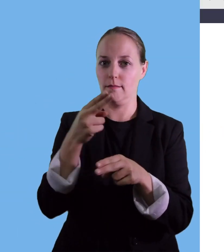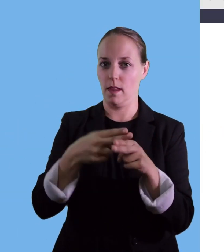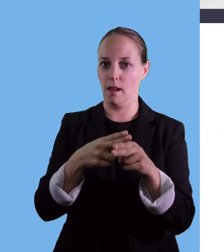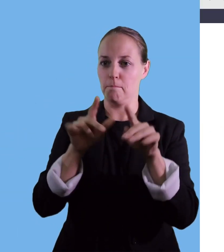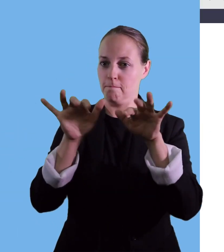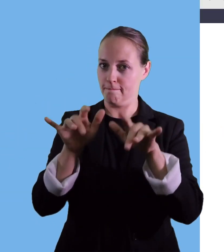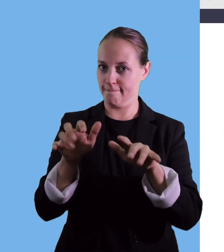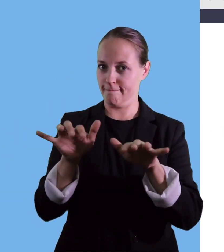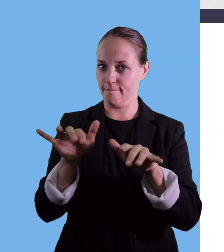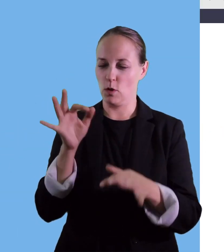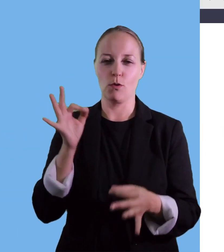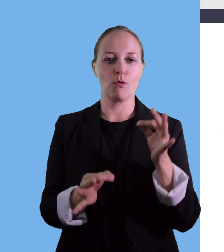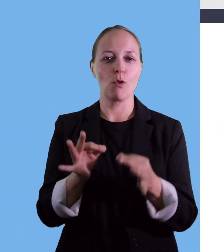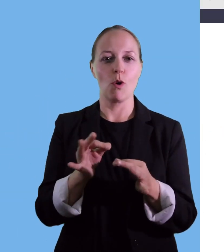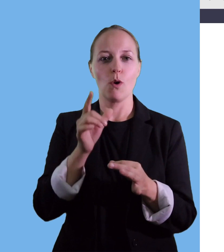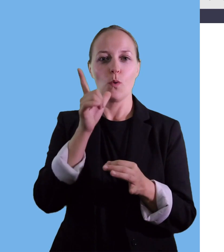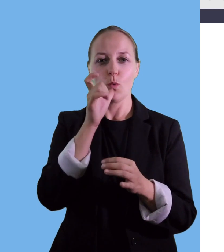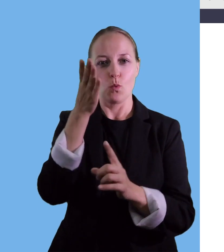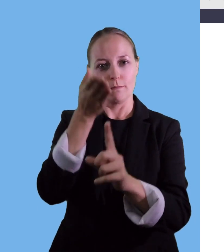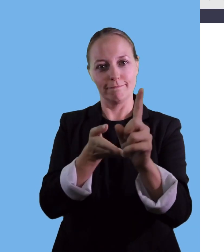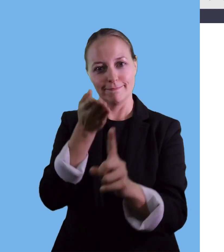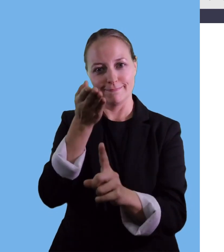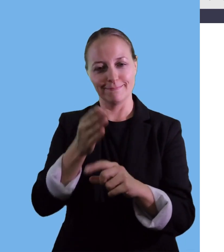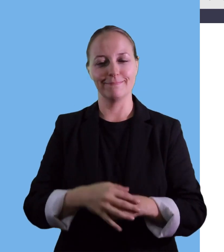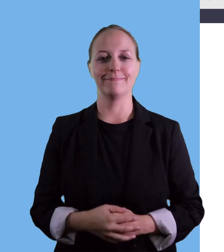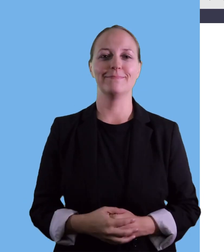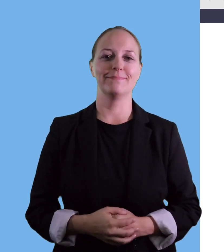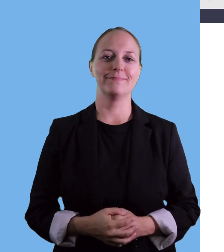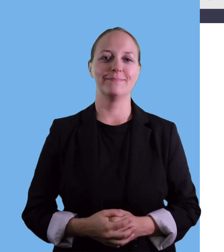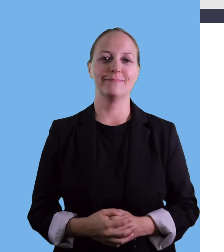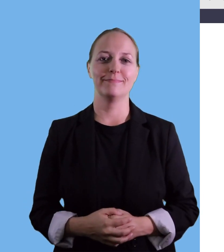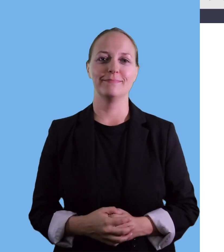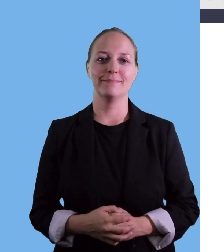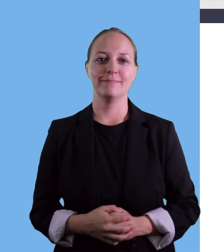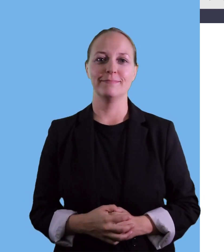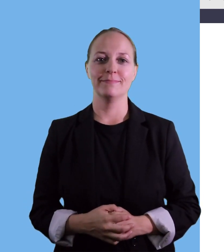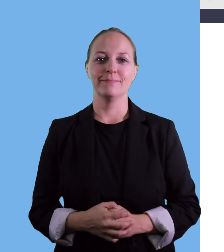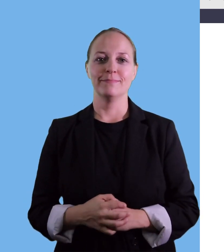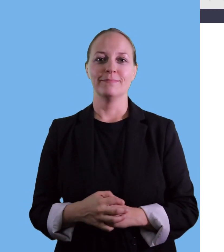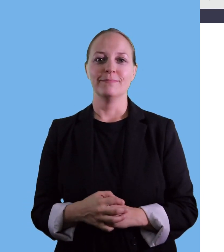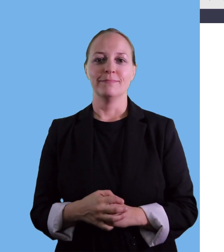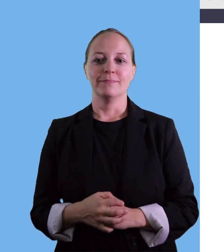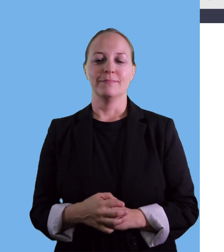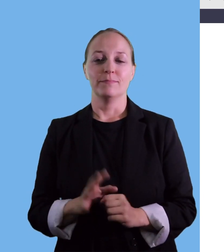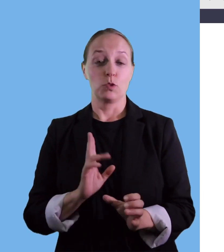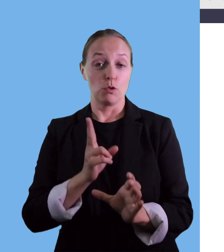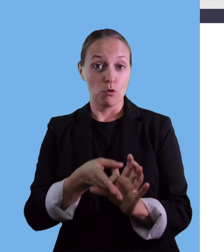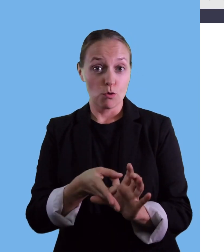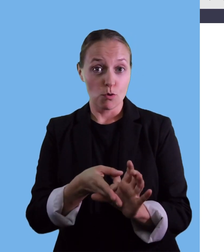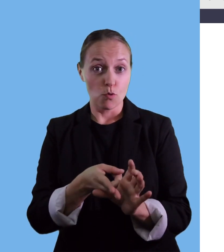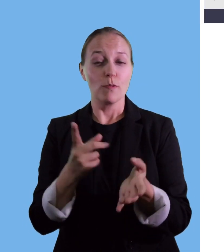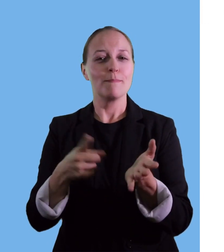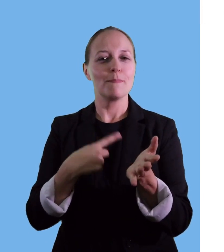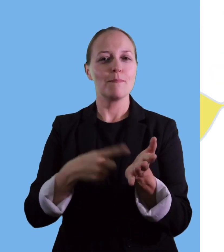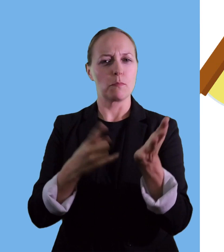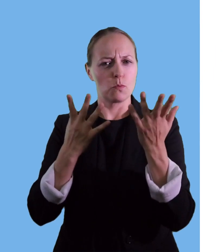Be sure to enter your full name so the court can identify you. When you join, you may need to wait